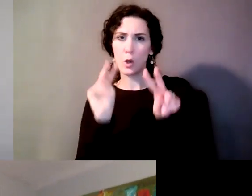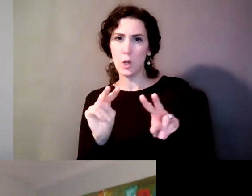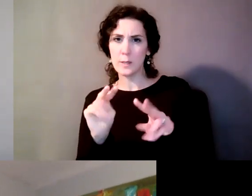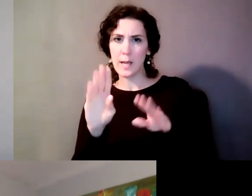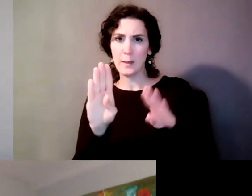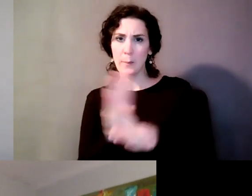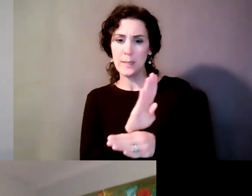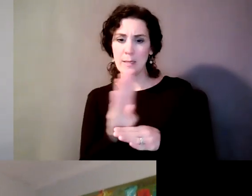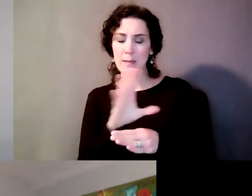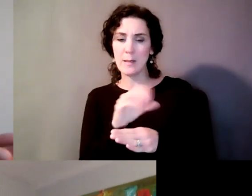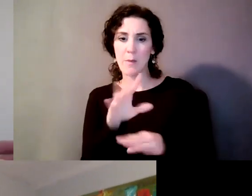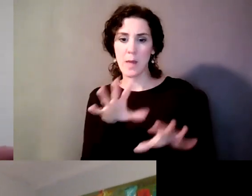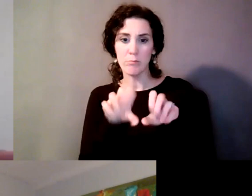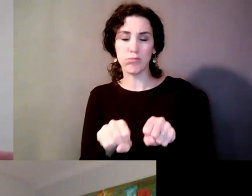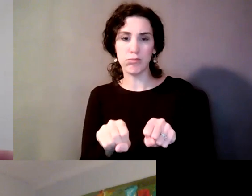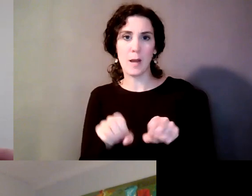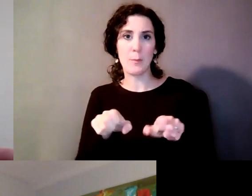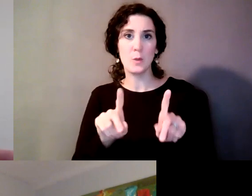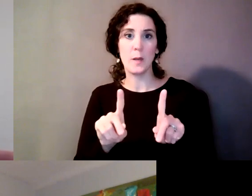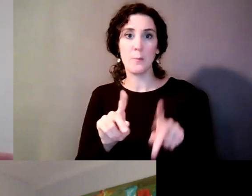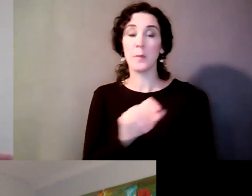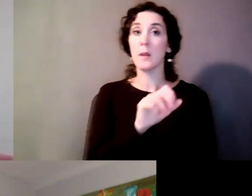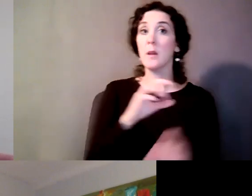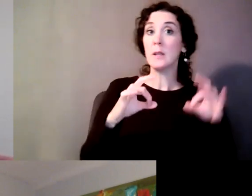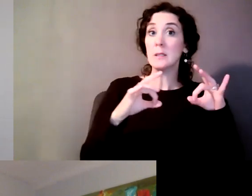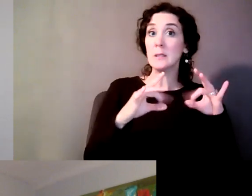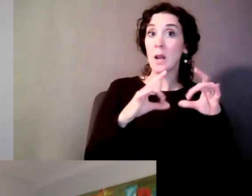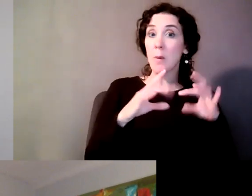an opportunity. Starbucks and Pete's roasted dark coffee and